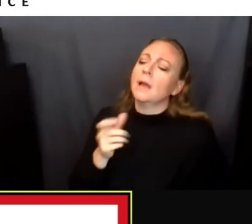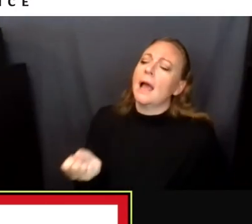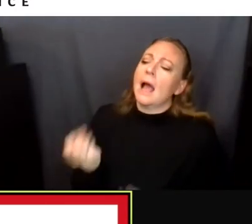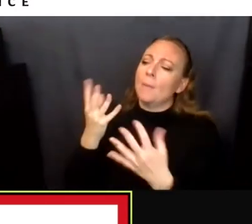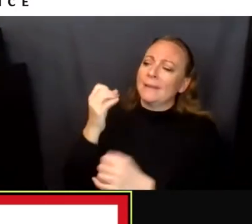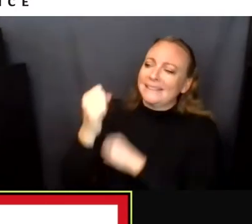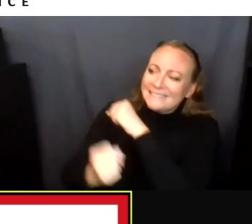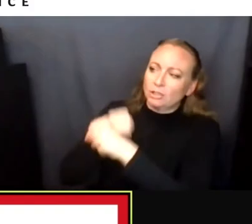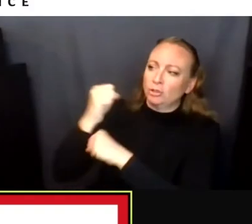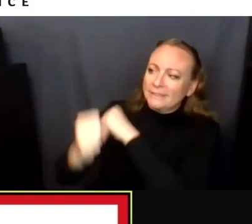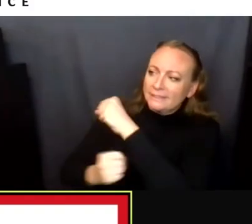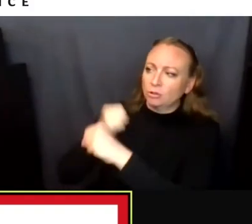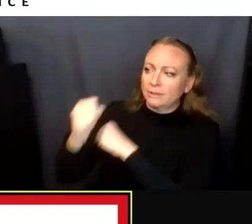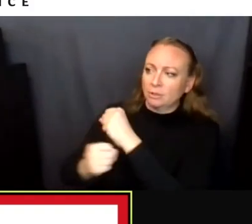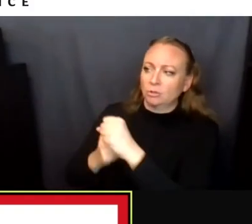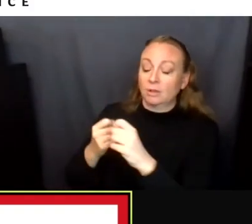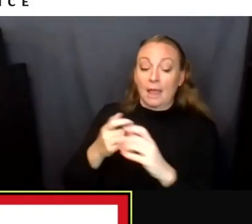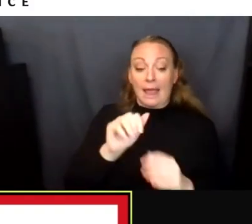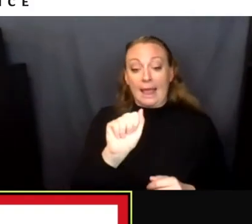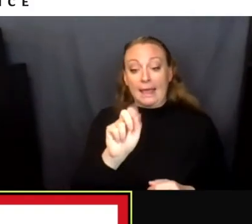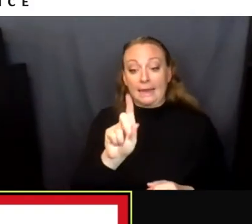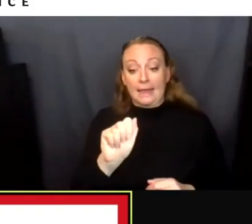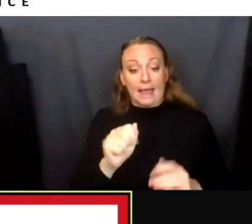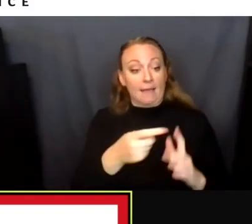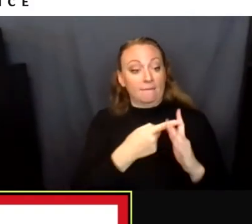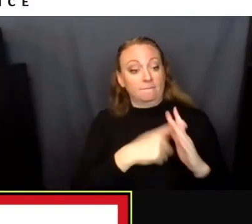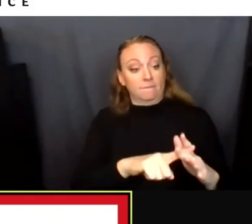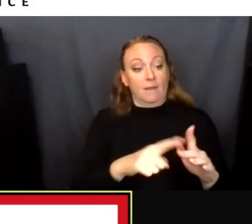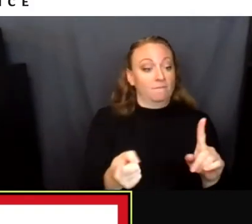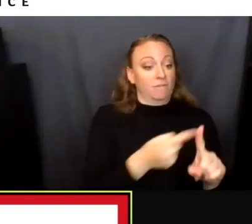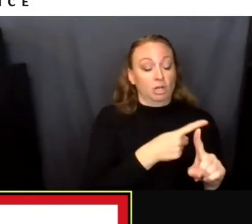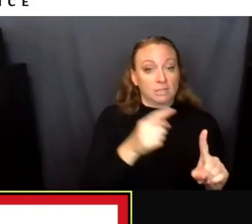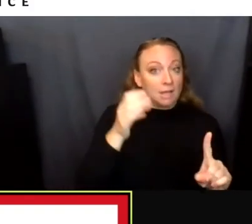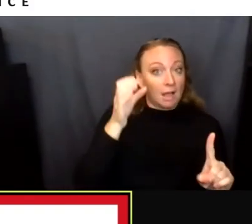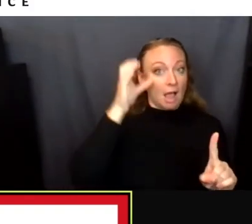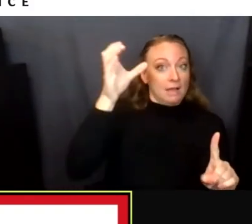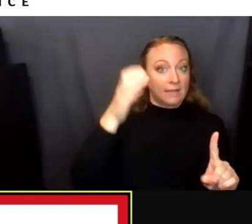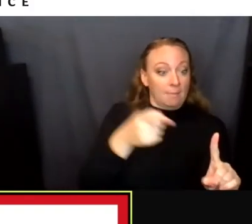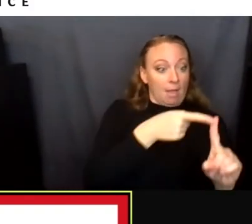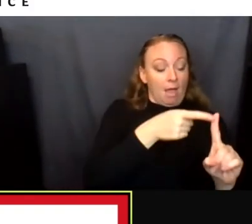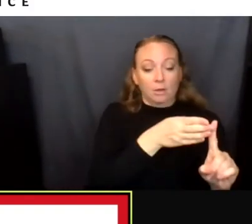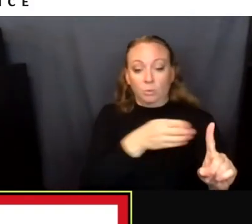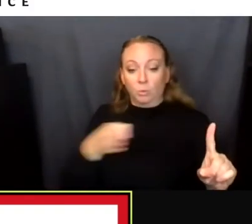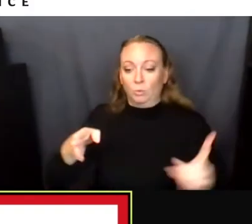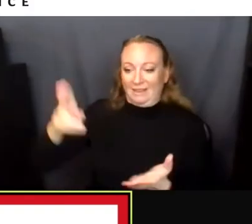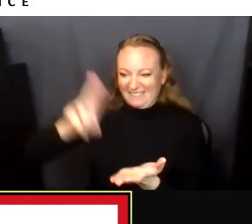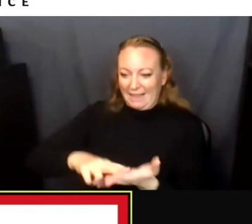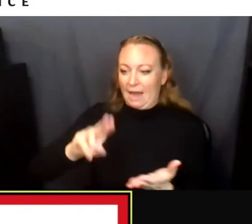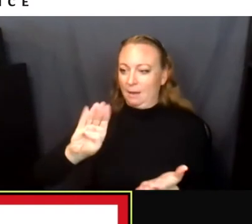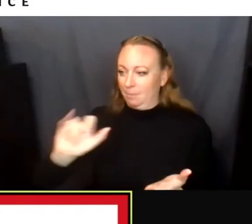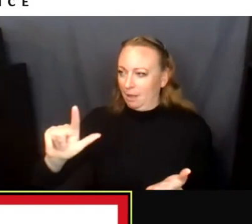from conception to a signed bill? Meaning, the process of deciding you wanted to make a difference,